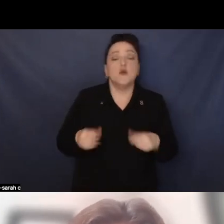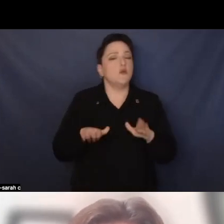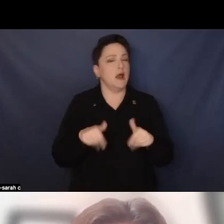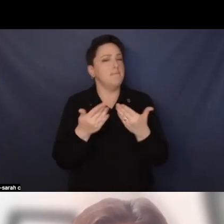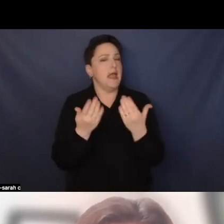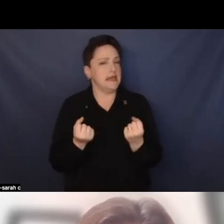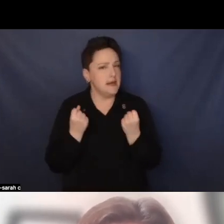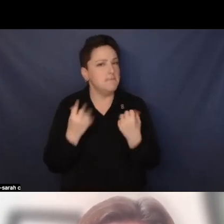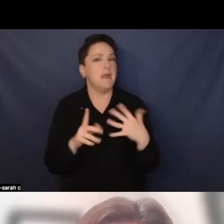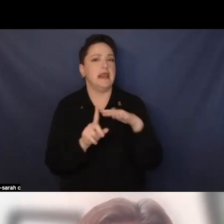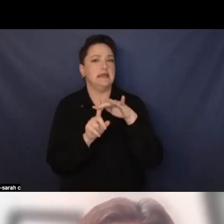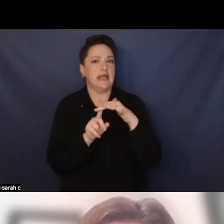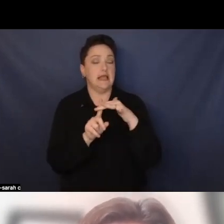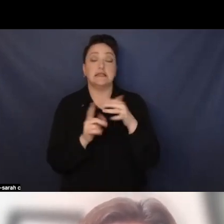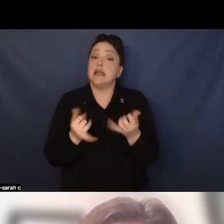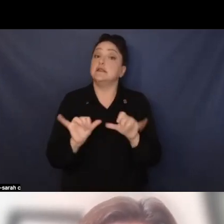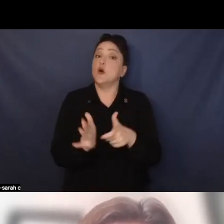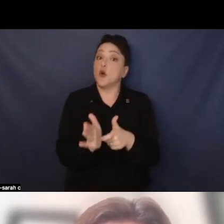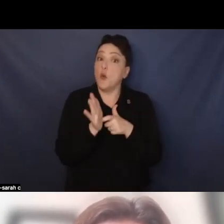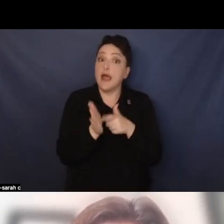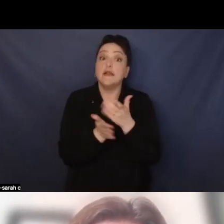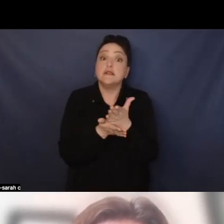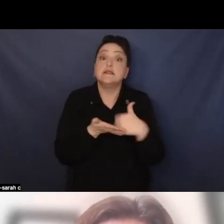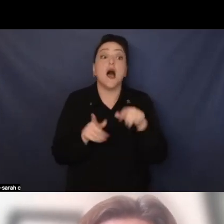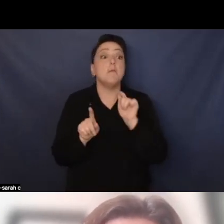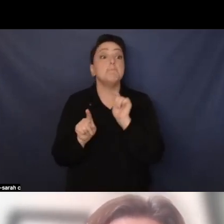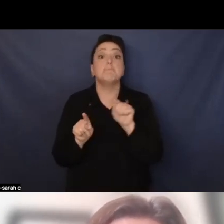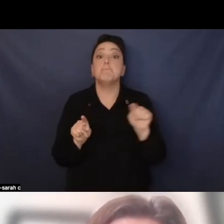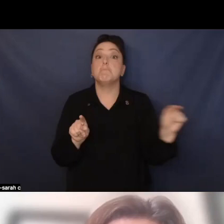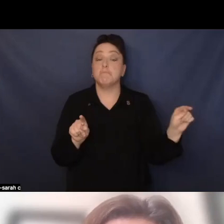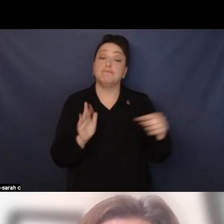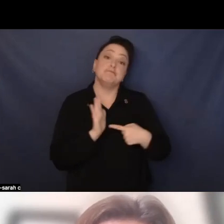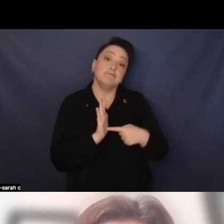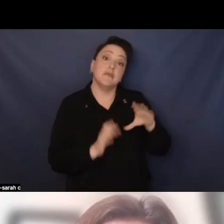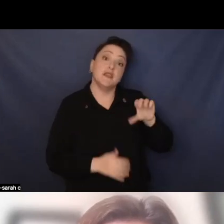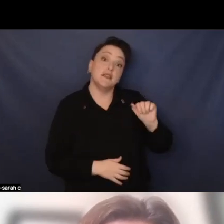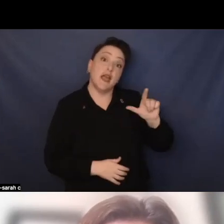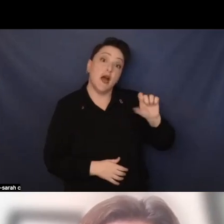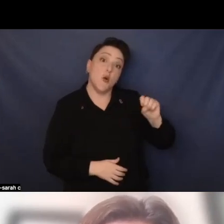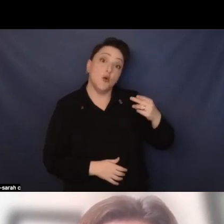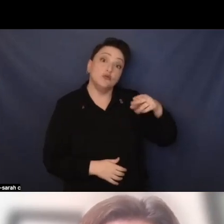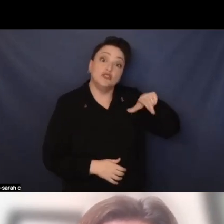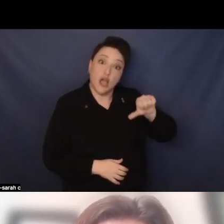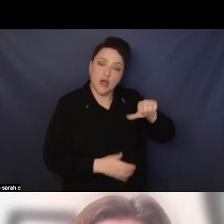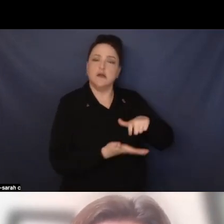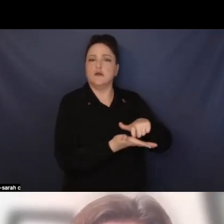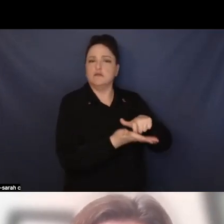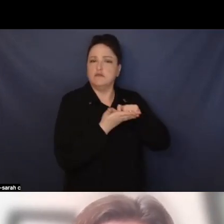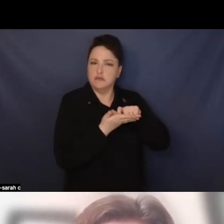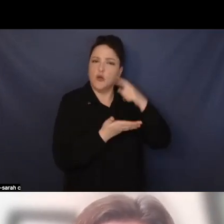circumstances. For example, Cal OSHA requires masks for source control for an infectious person.